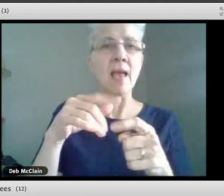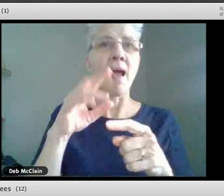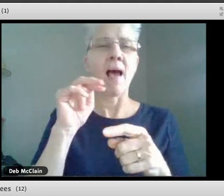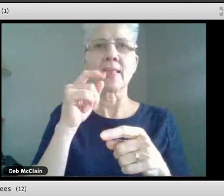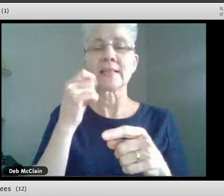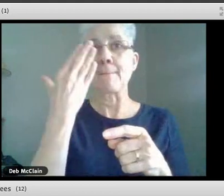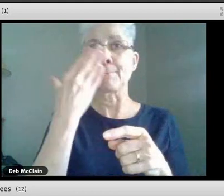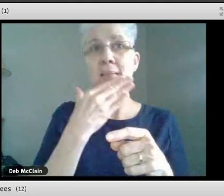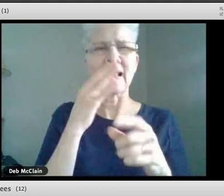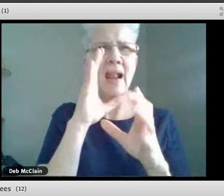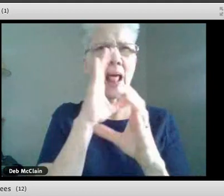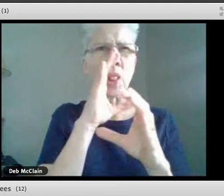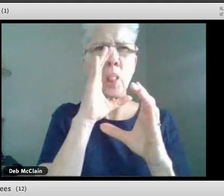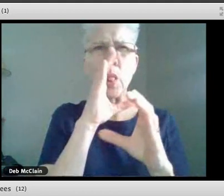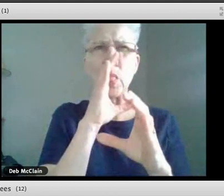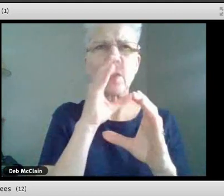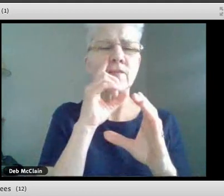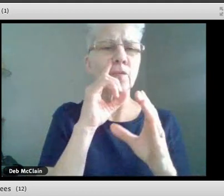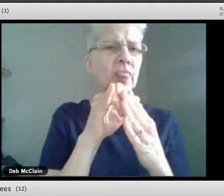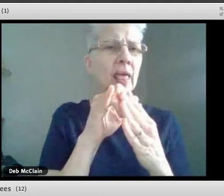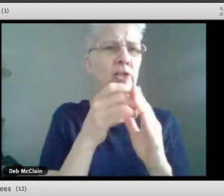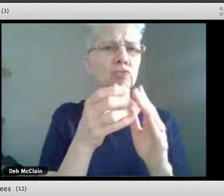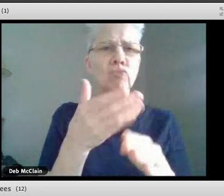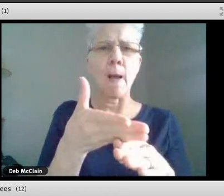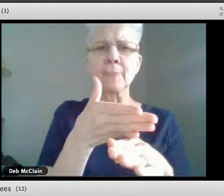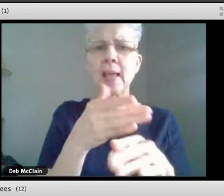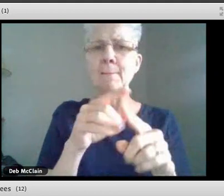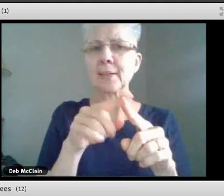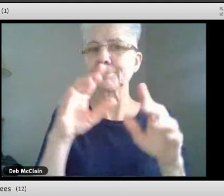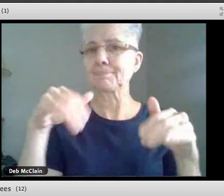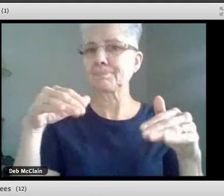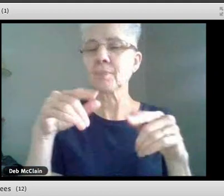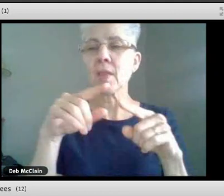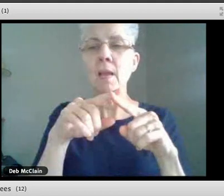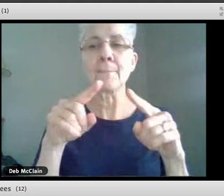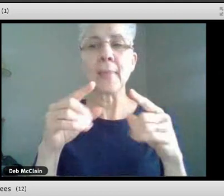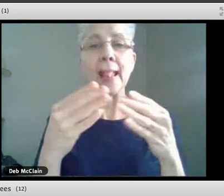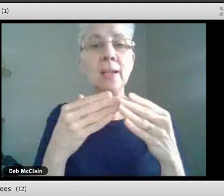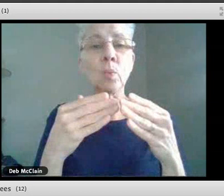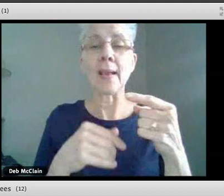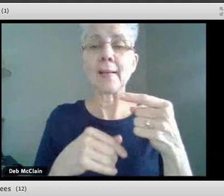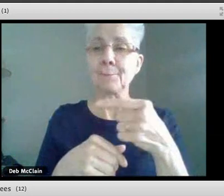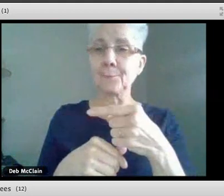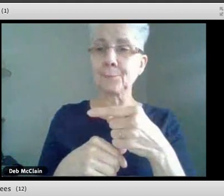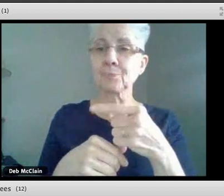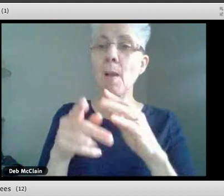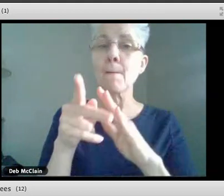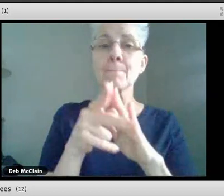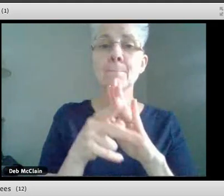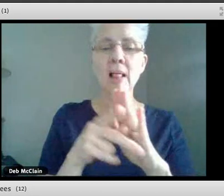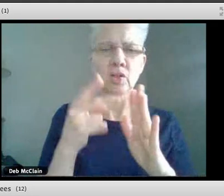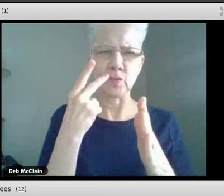and I scoured the Internet before this presentation to make sure, but there's a policy out there, and you guys have seen this before, correct?